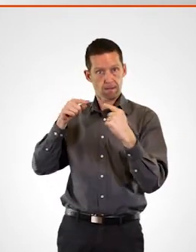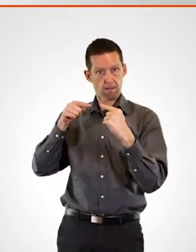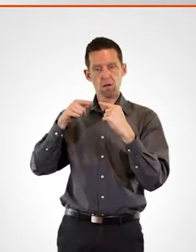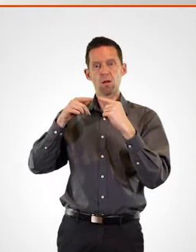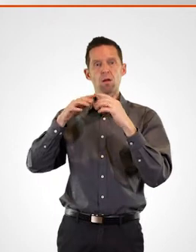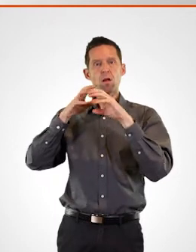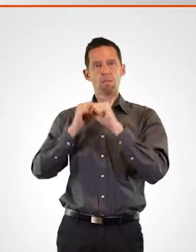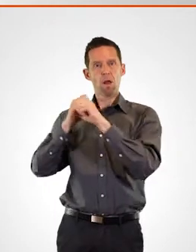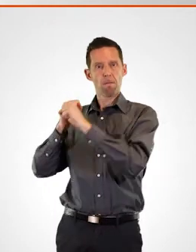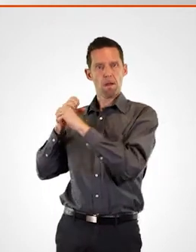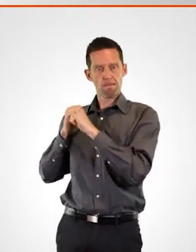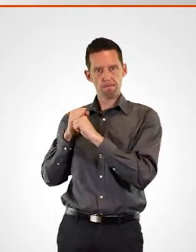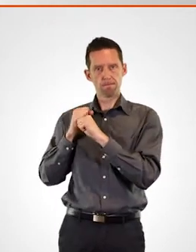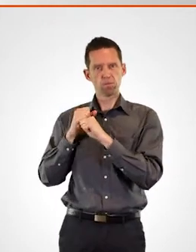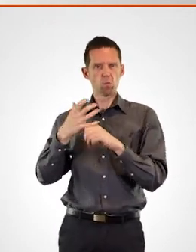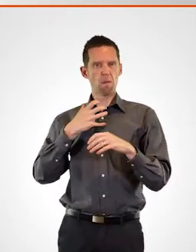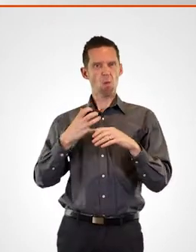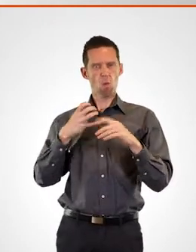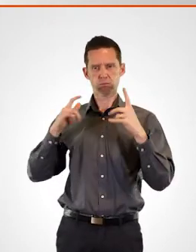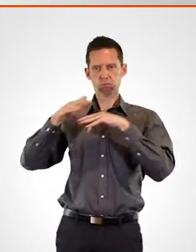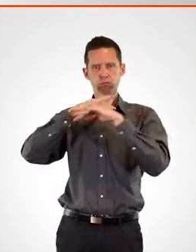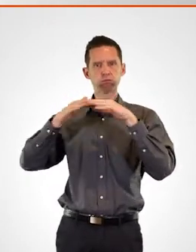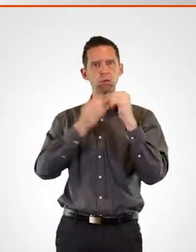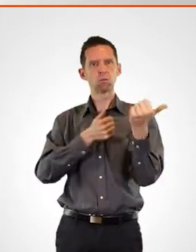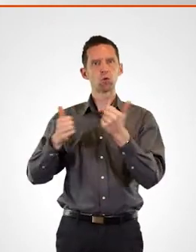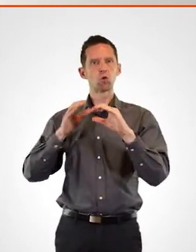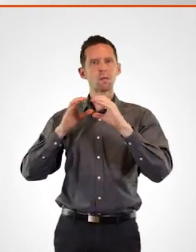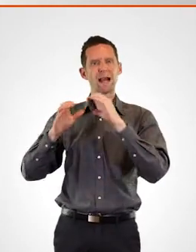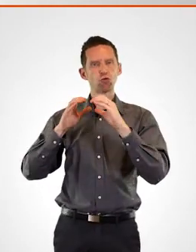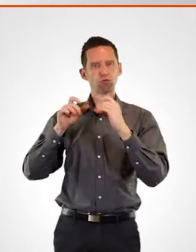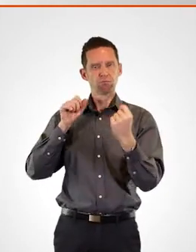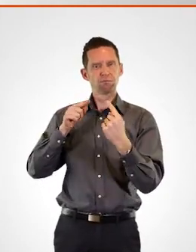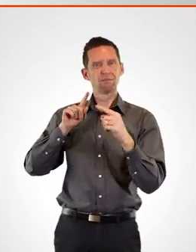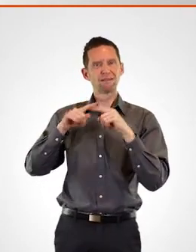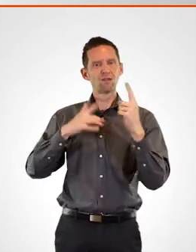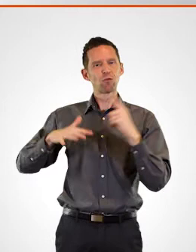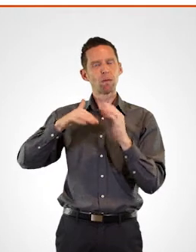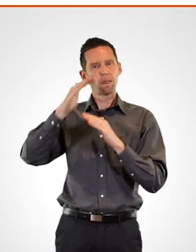the brain prunes those and it gives more efficient communication between these different areas of the brain.